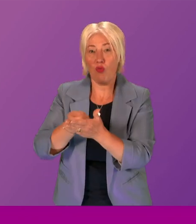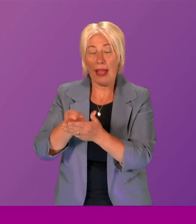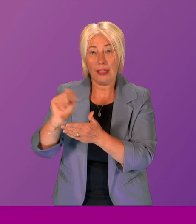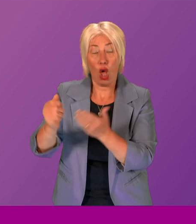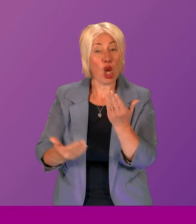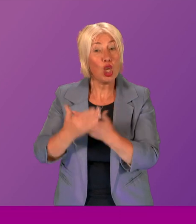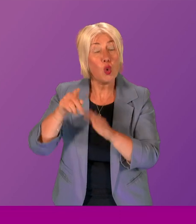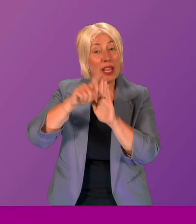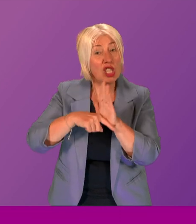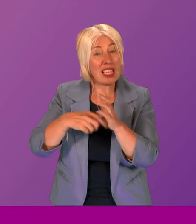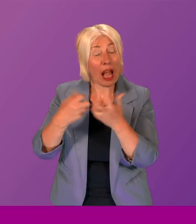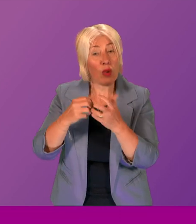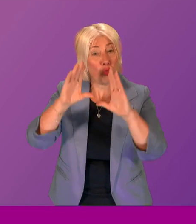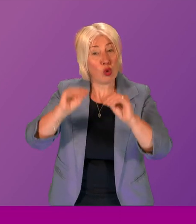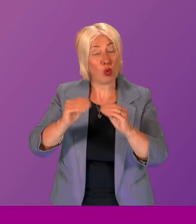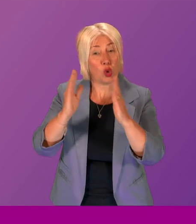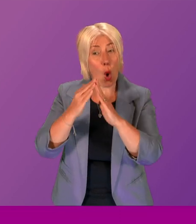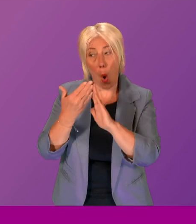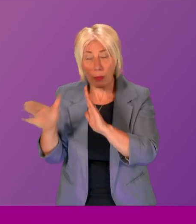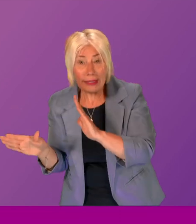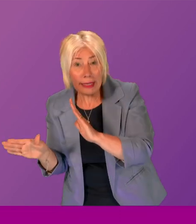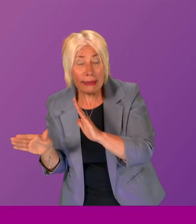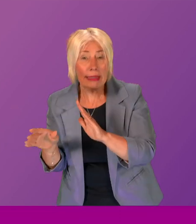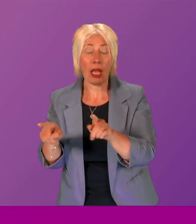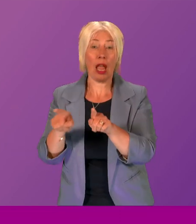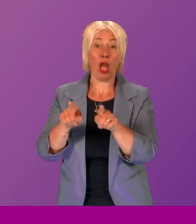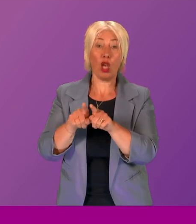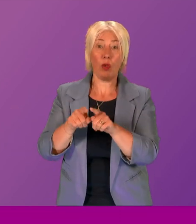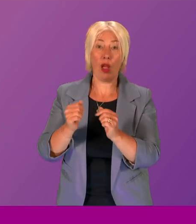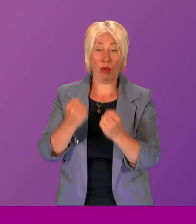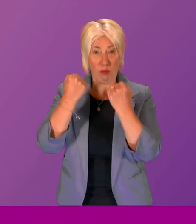will help to prevent homelessness and build on Scotland’s already strong housing legislation?